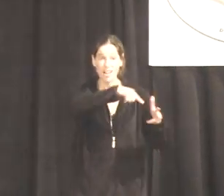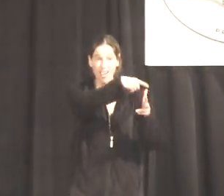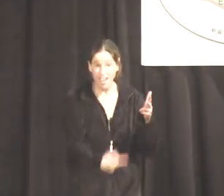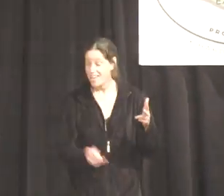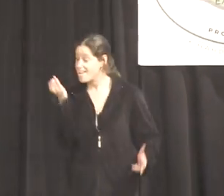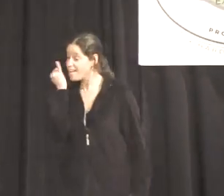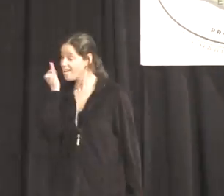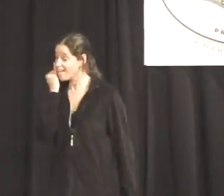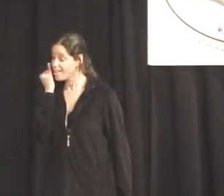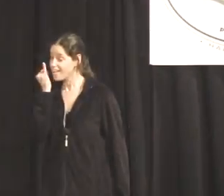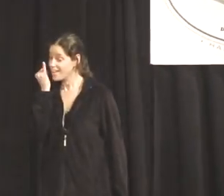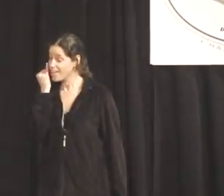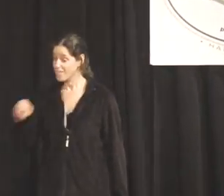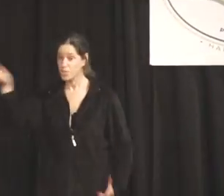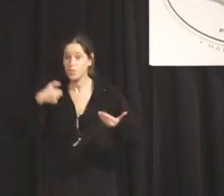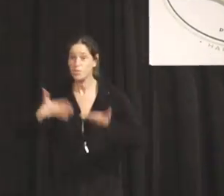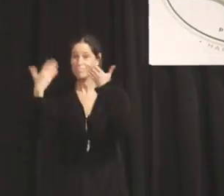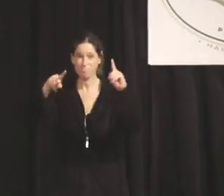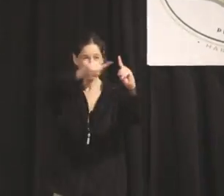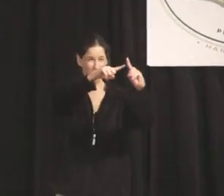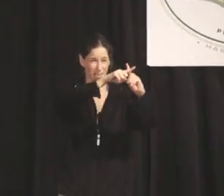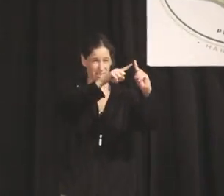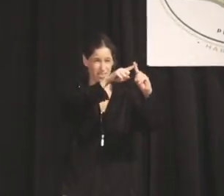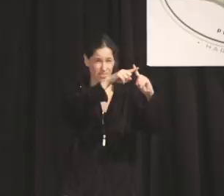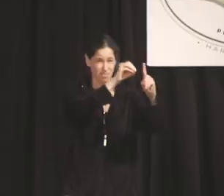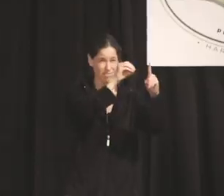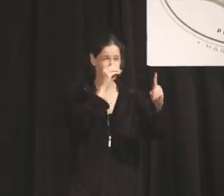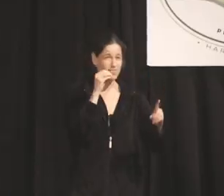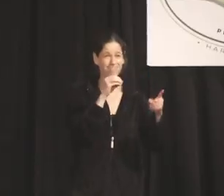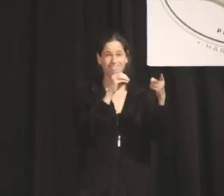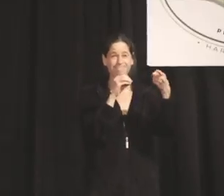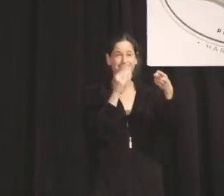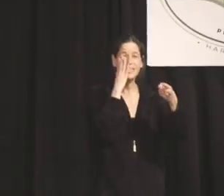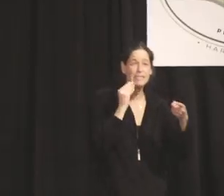So if you provide that high-quality,